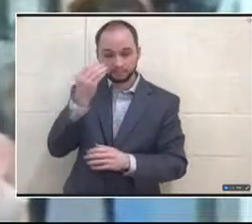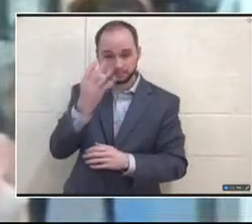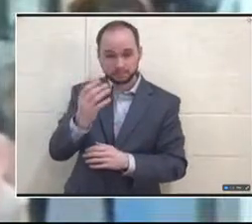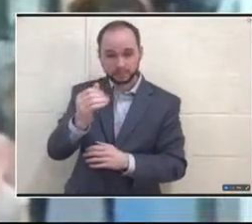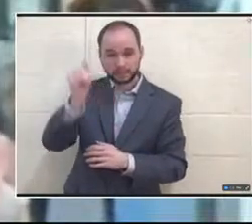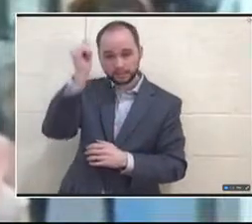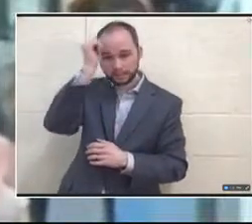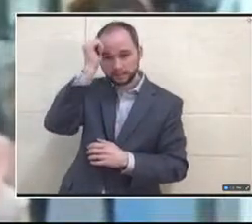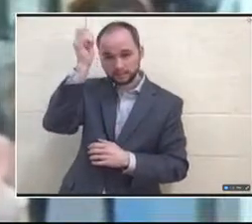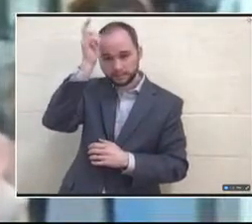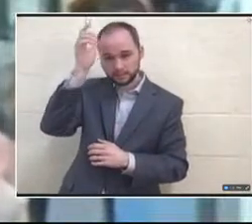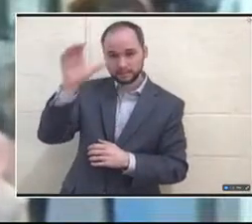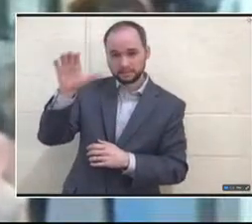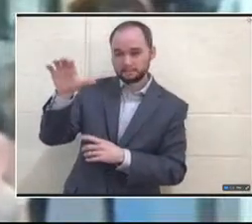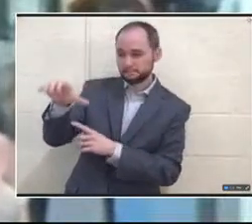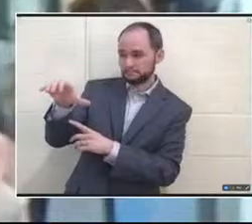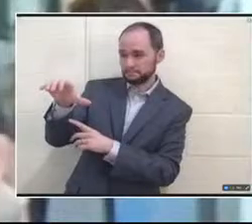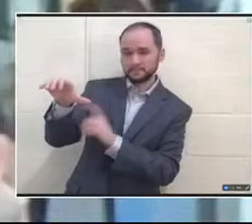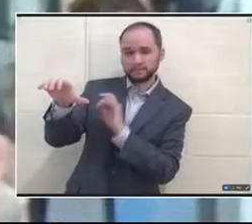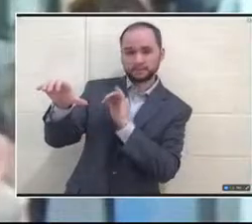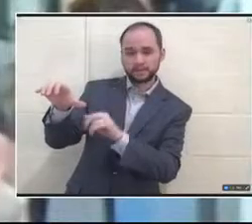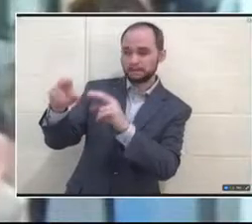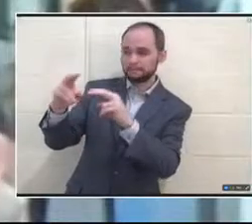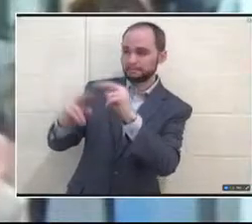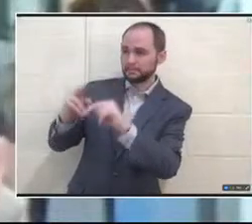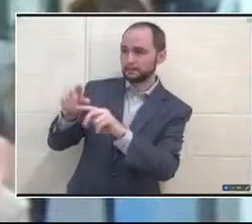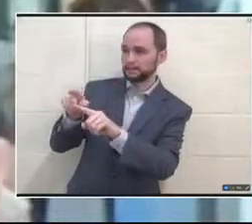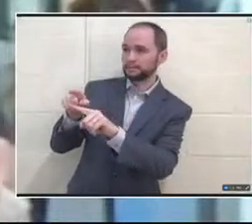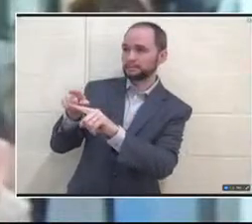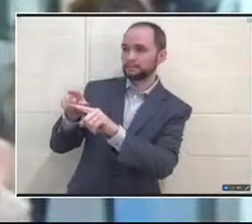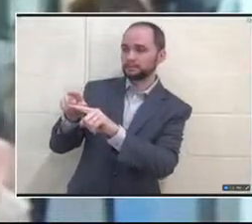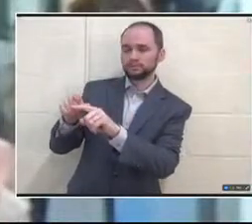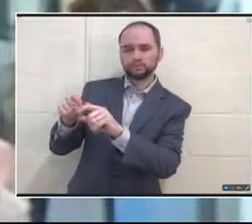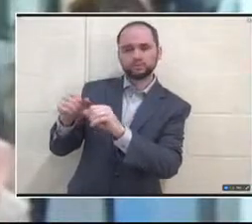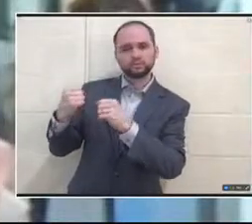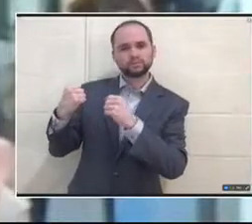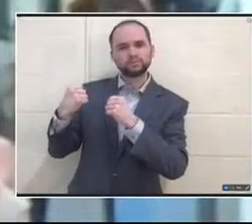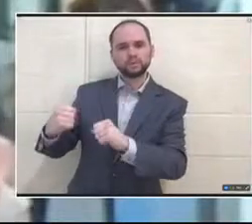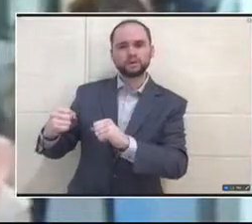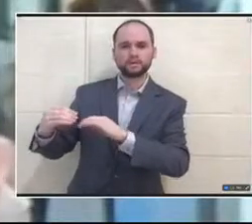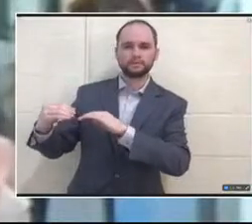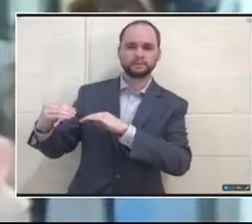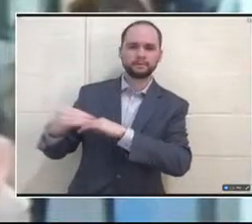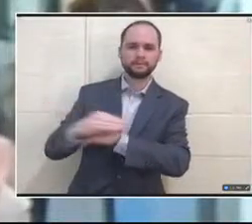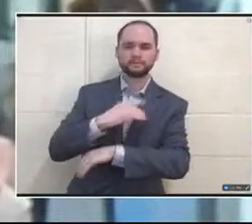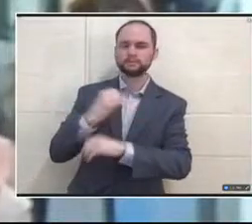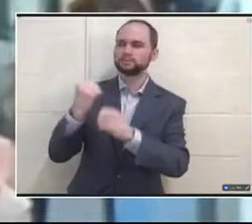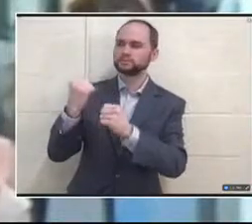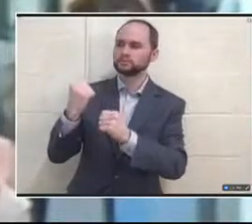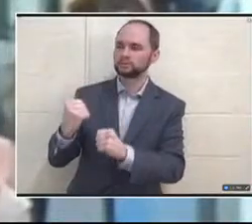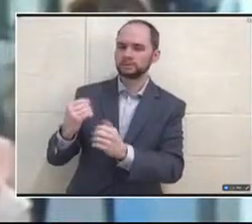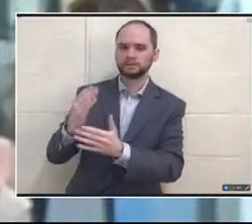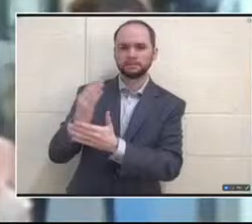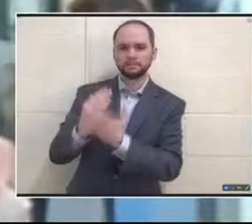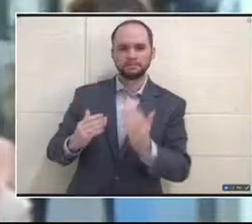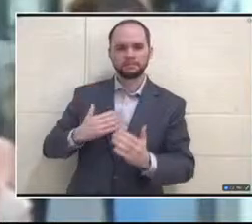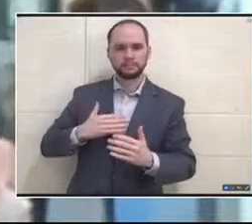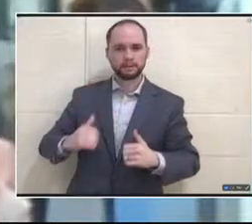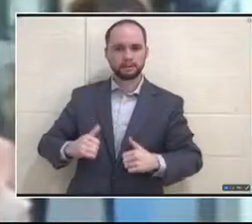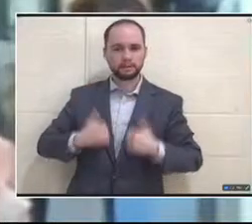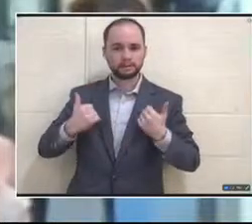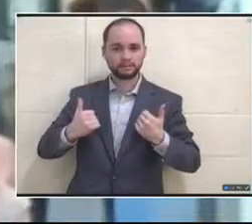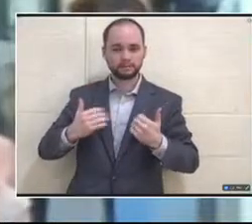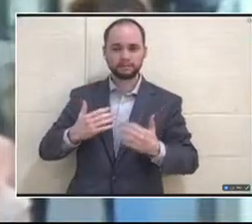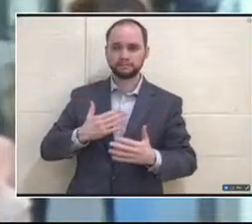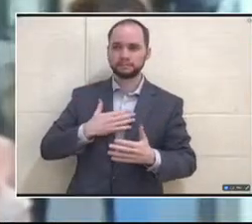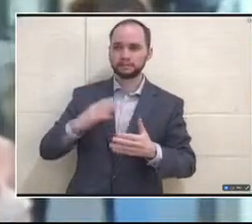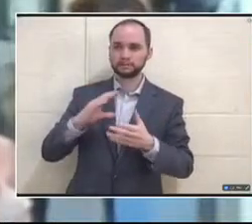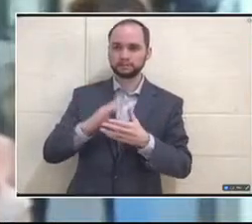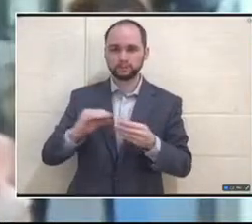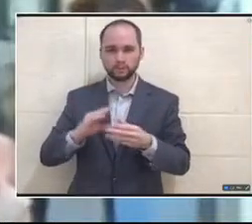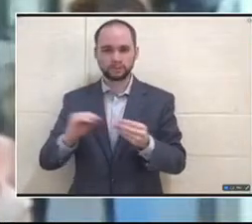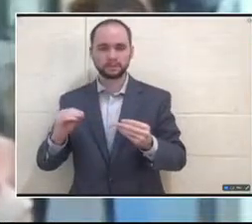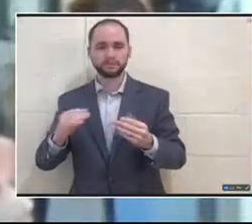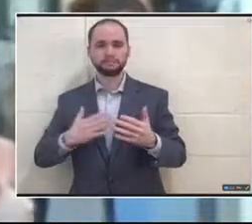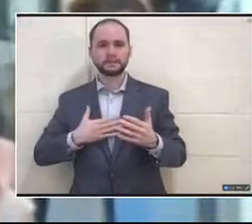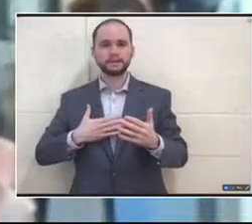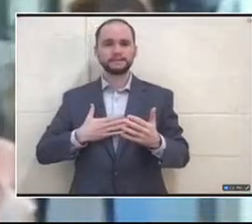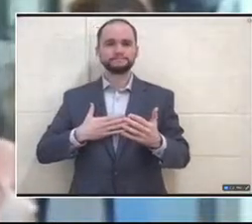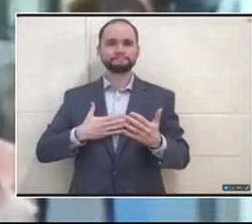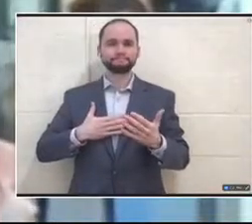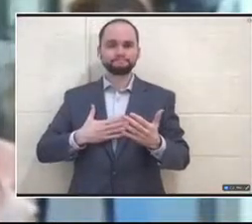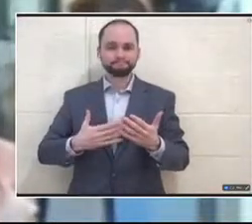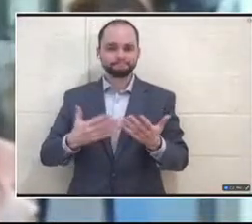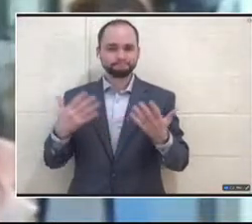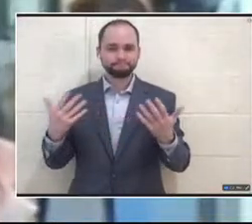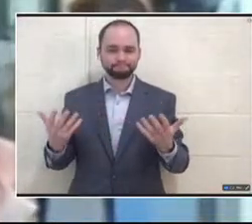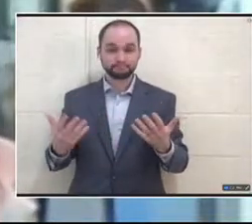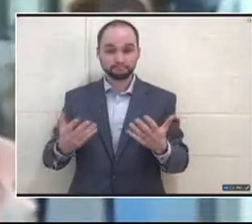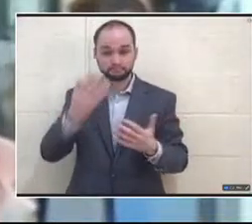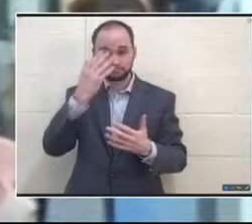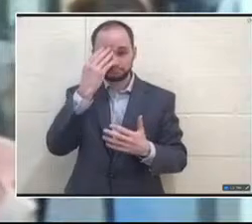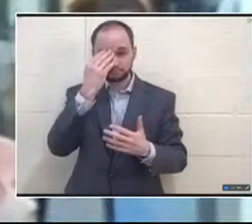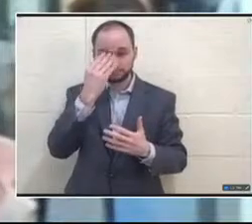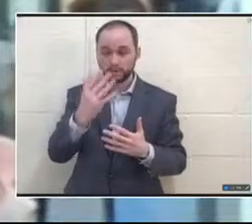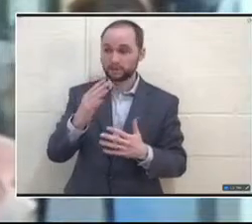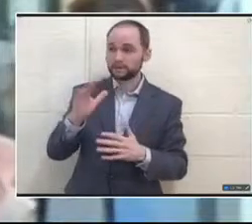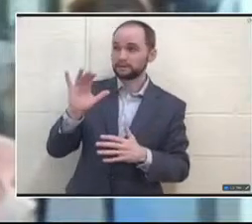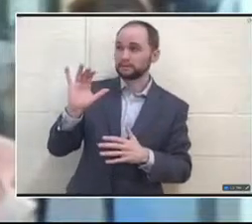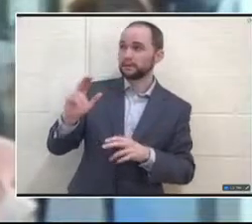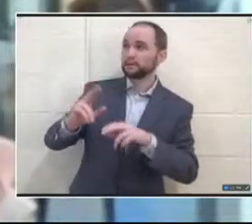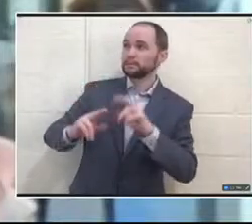in my heart and in my life and in my story for the Lincoln Memorial's ancient and marbled wonderful